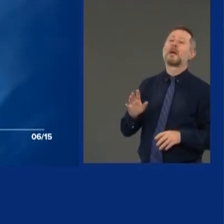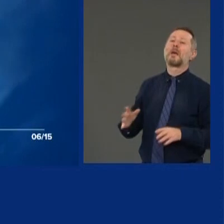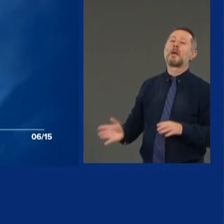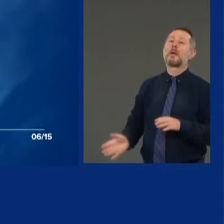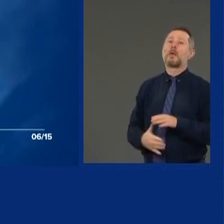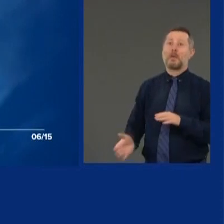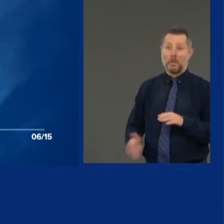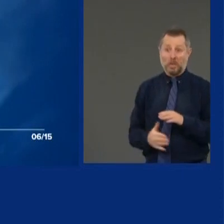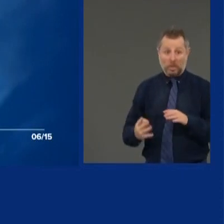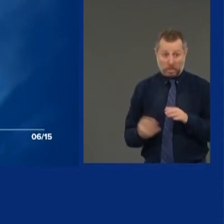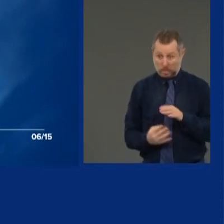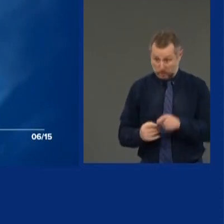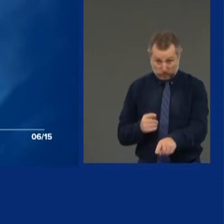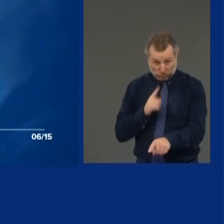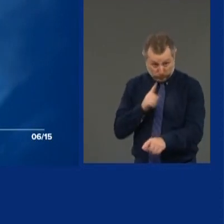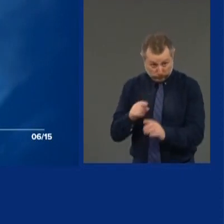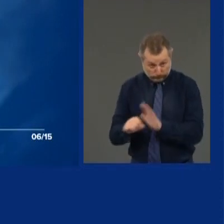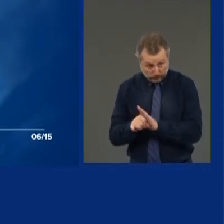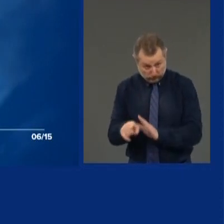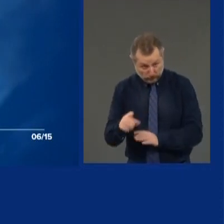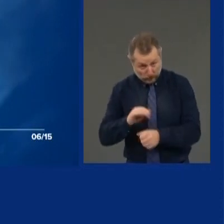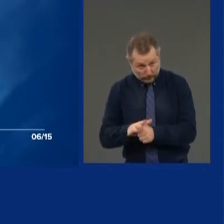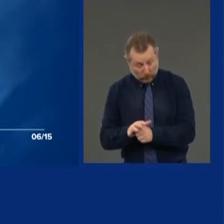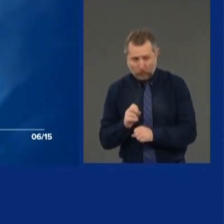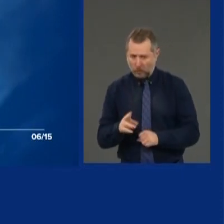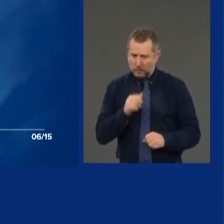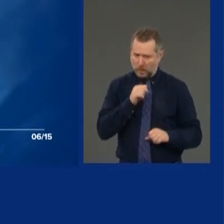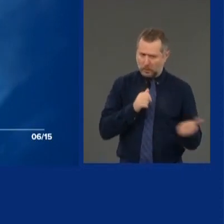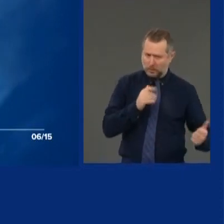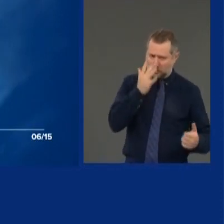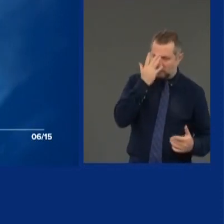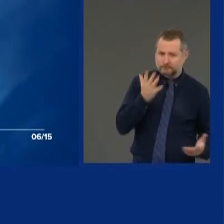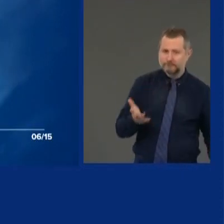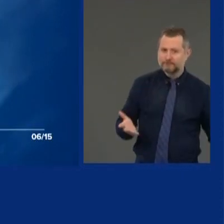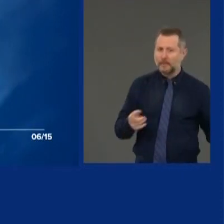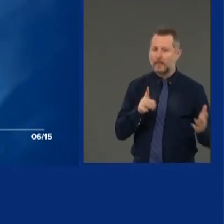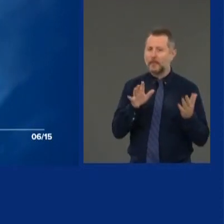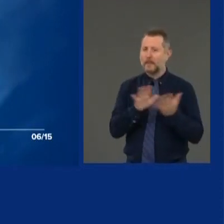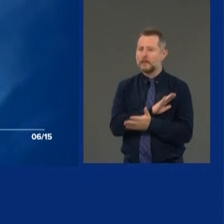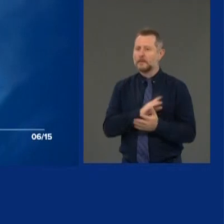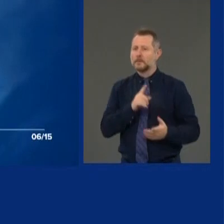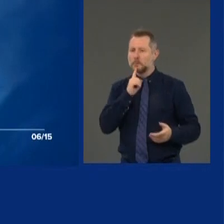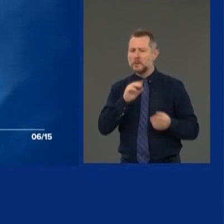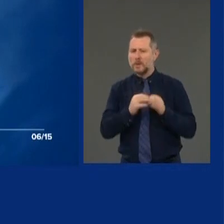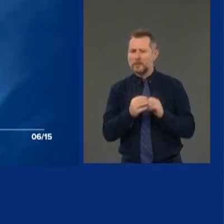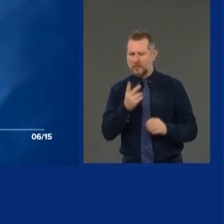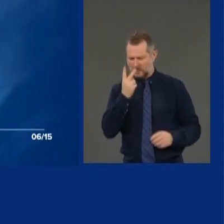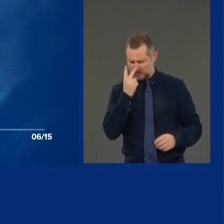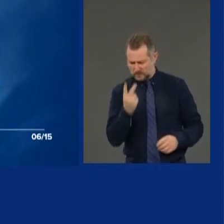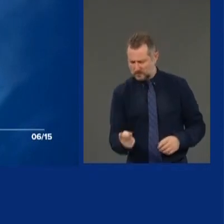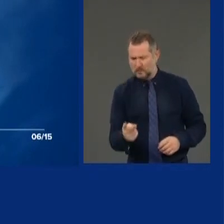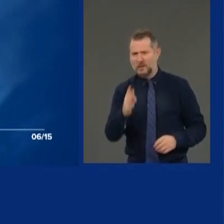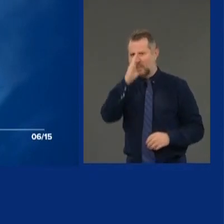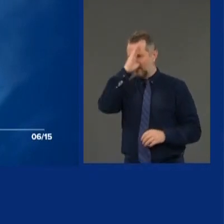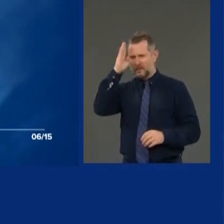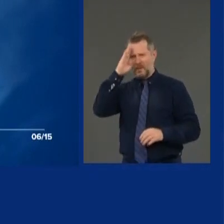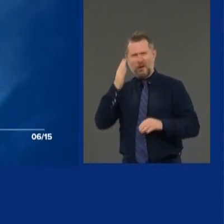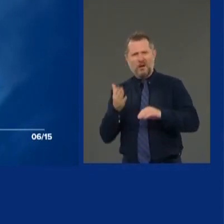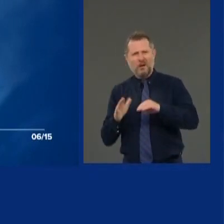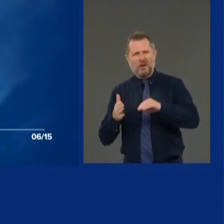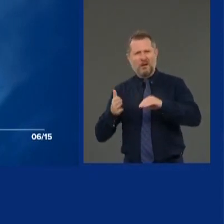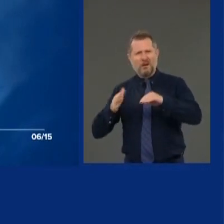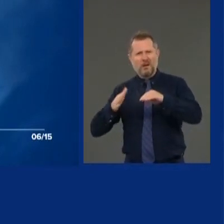ARE THEY NOT REALLY SICK?